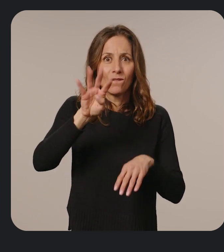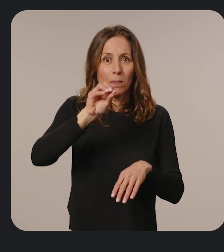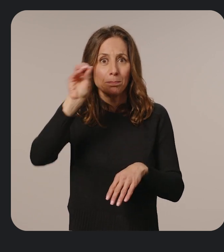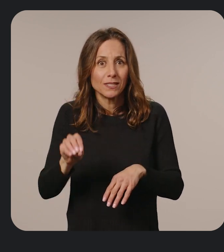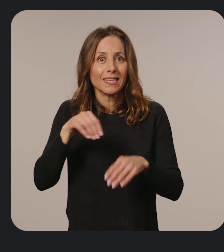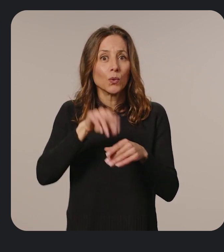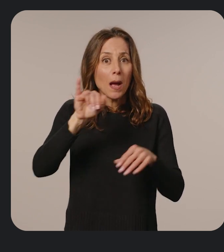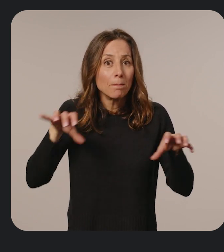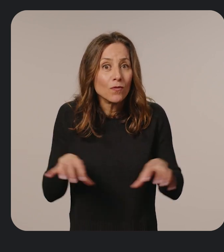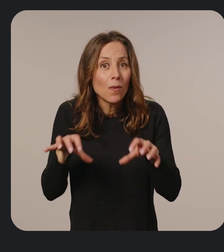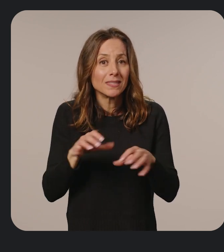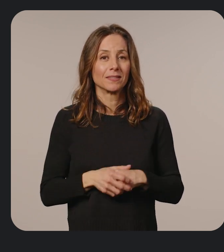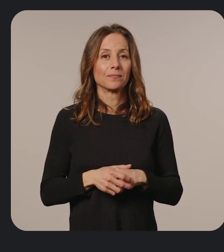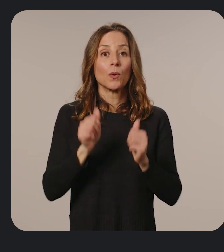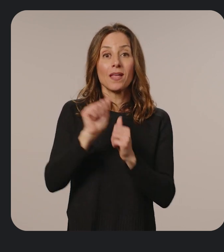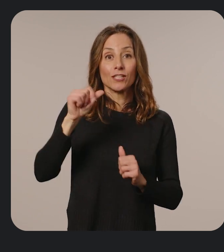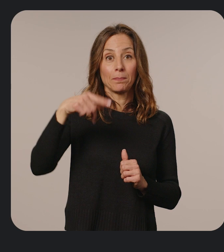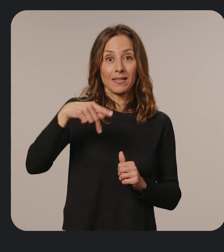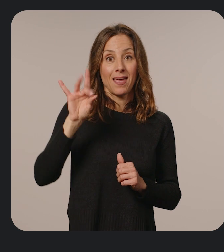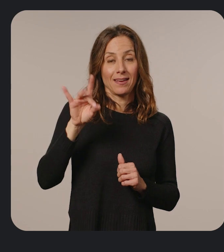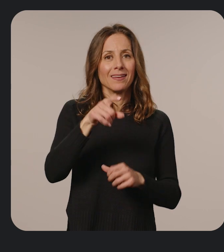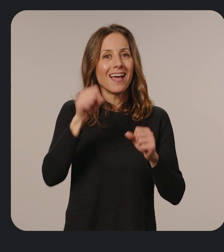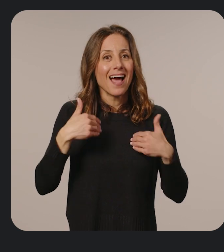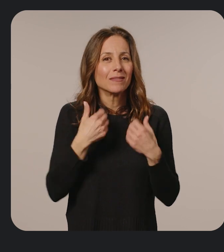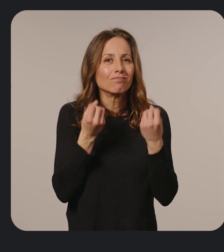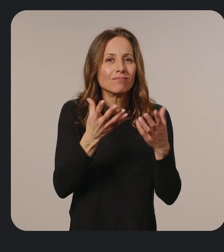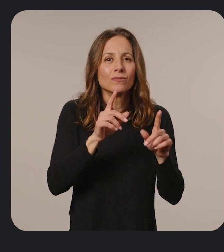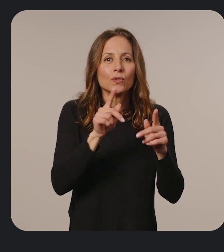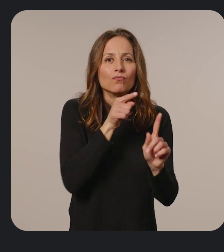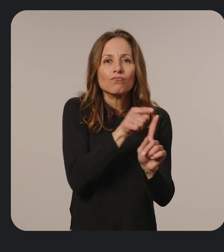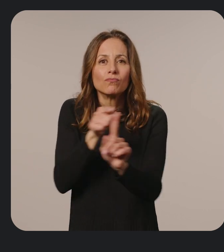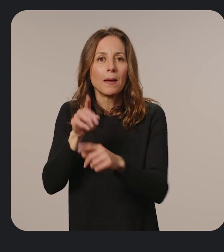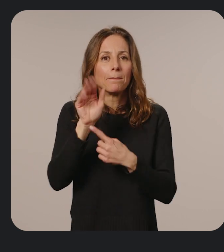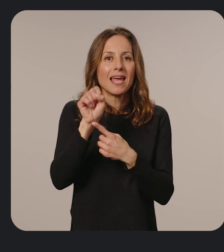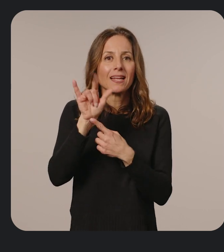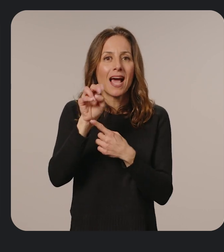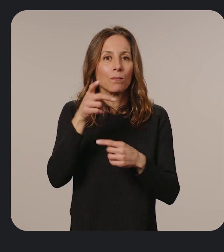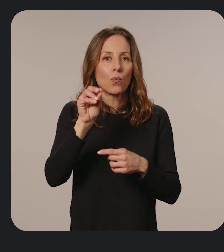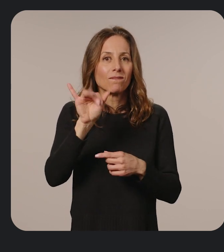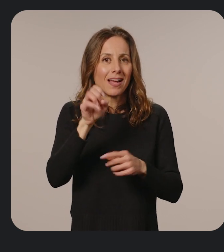to 40% gains in UI performance overall. With AGP 8, you can have multiple source baseline